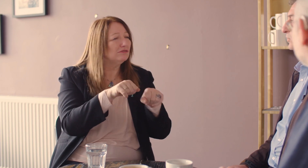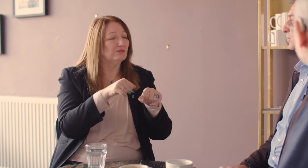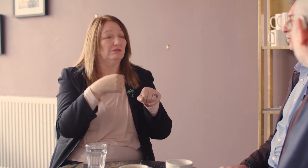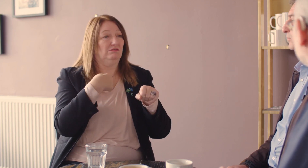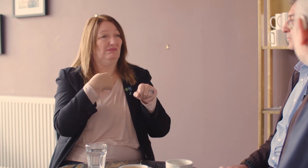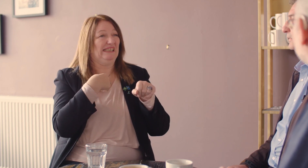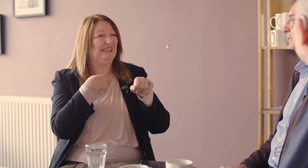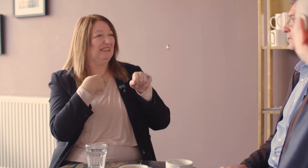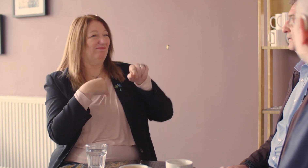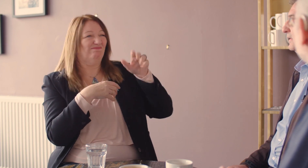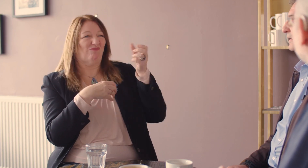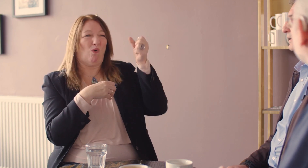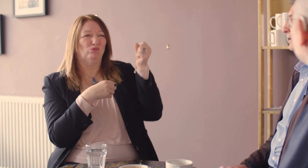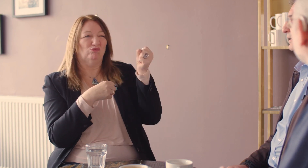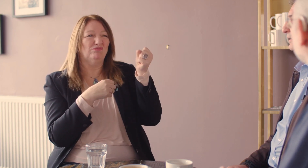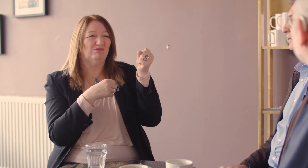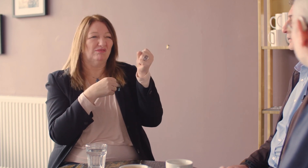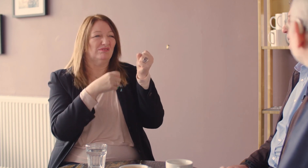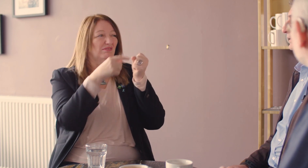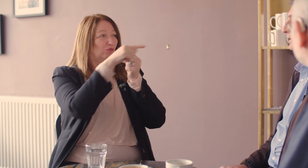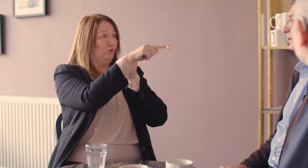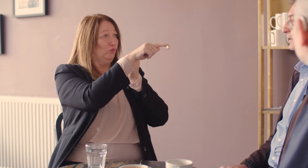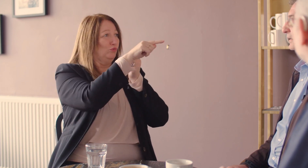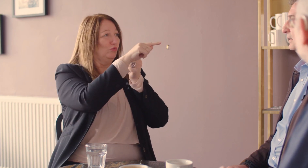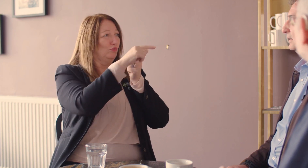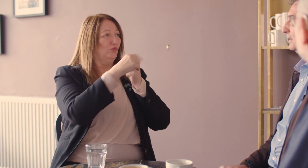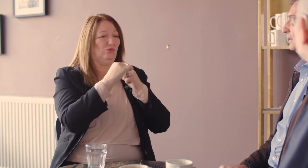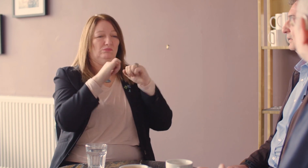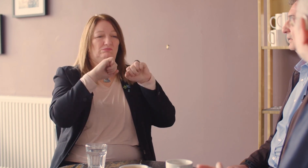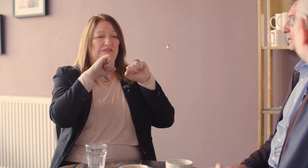I'd hold onto one side and you'd be sat in the pram facing me